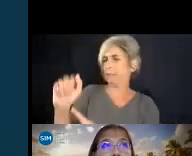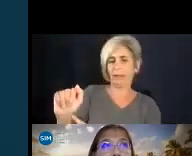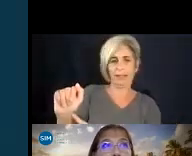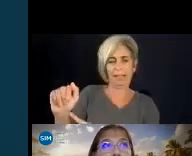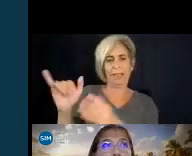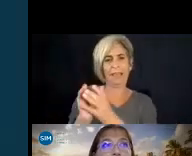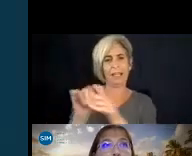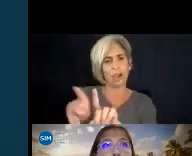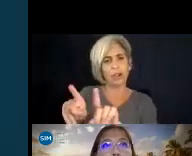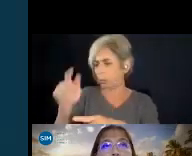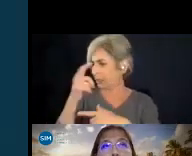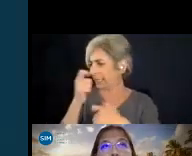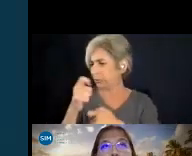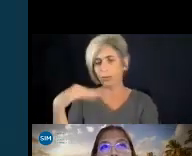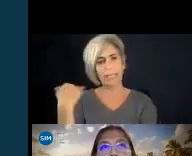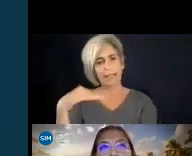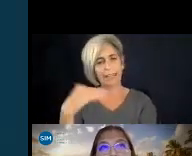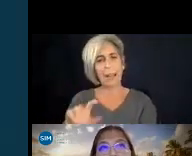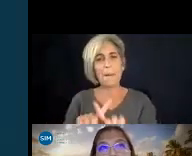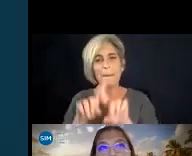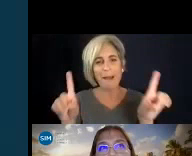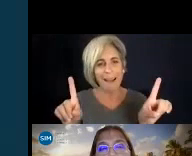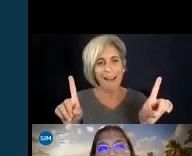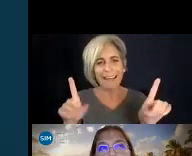interesting but it's also interesting to look at